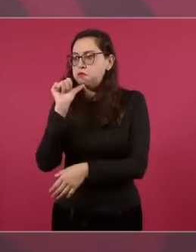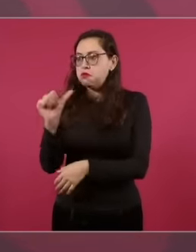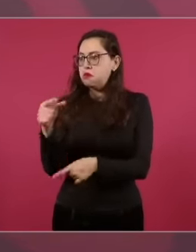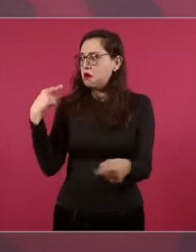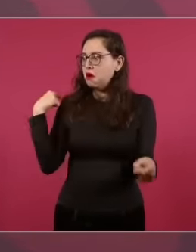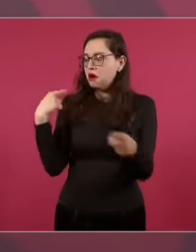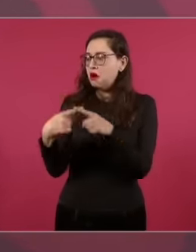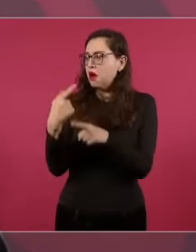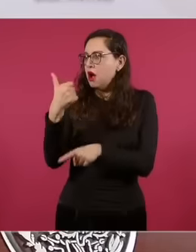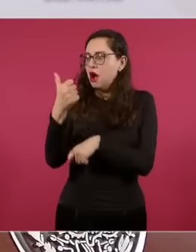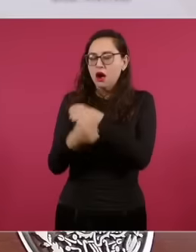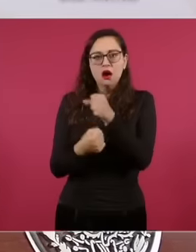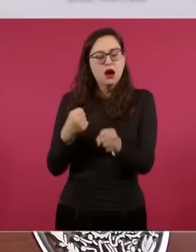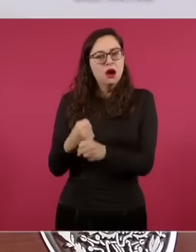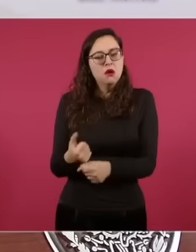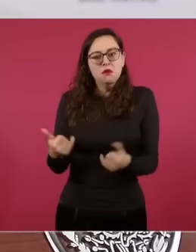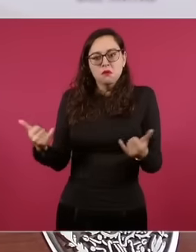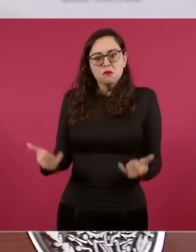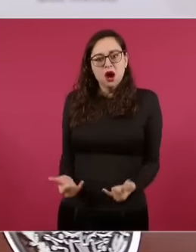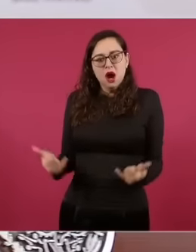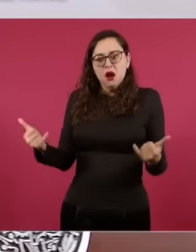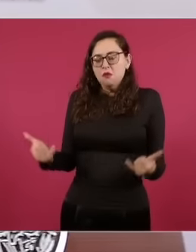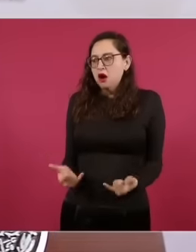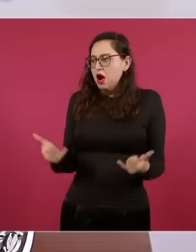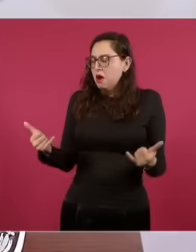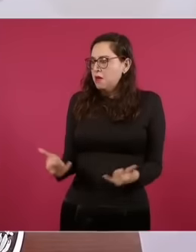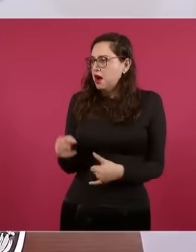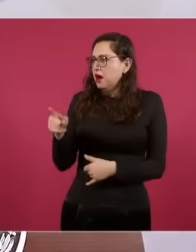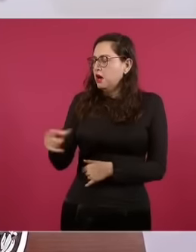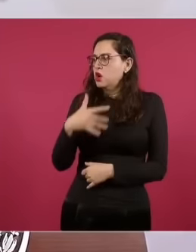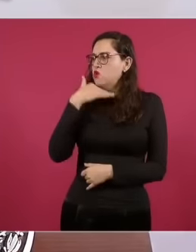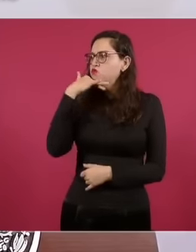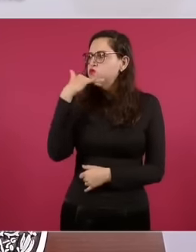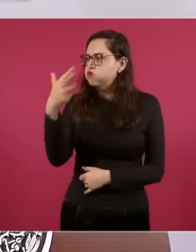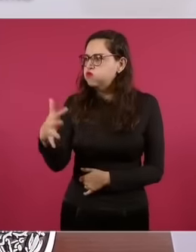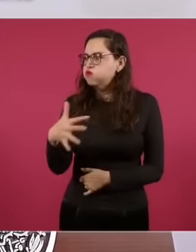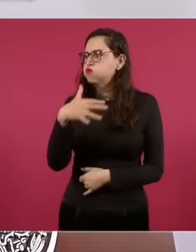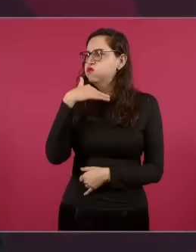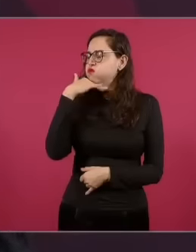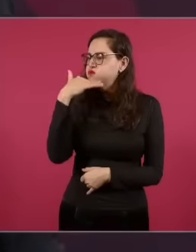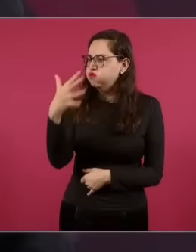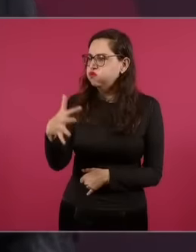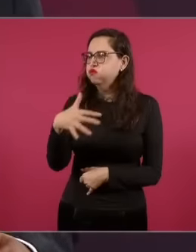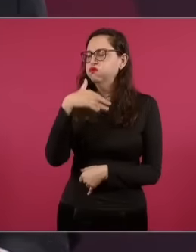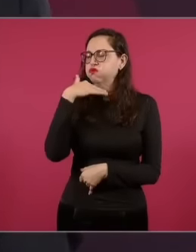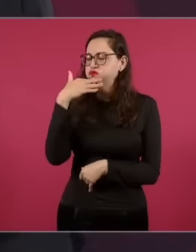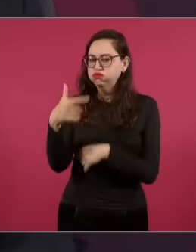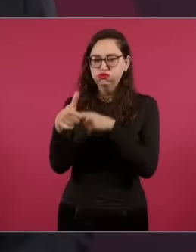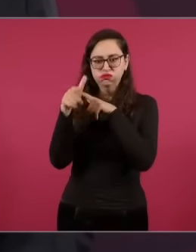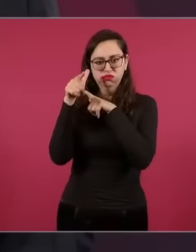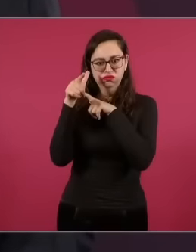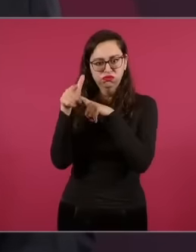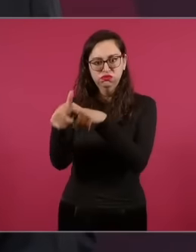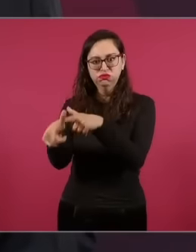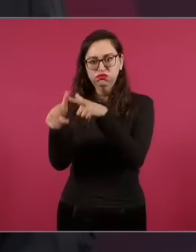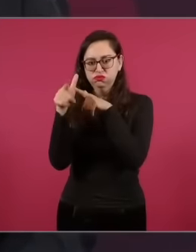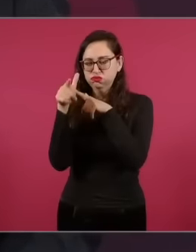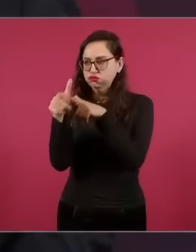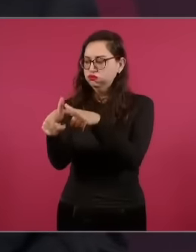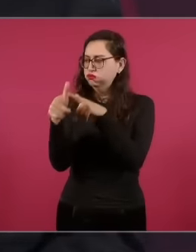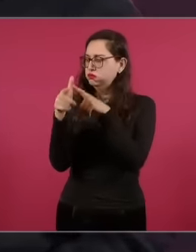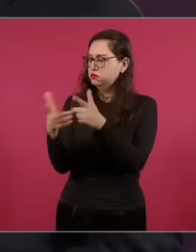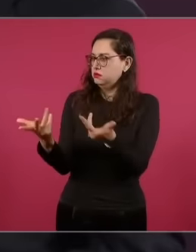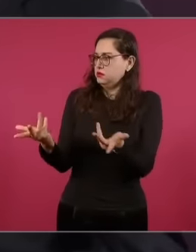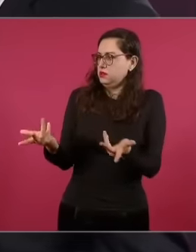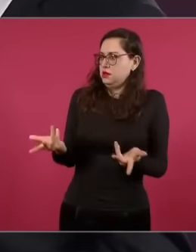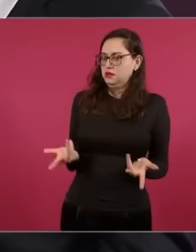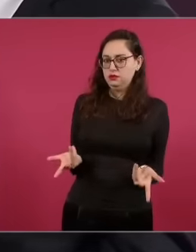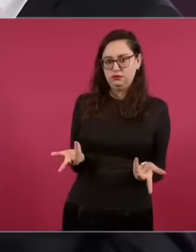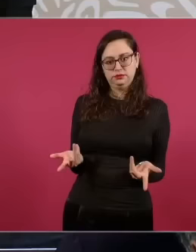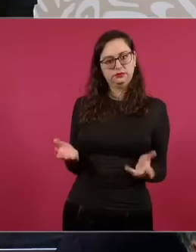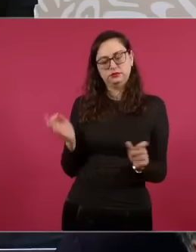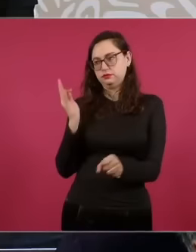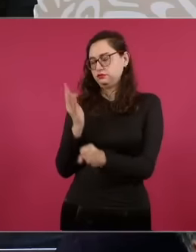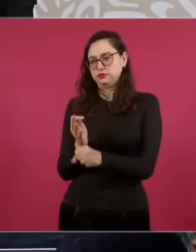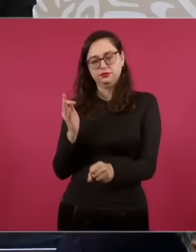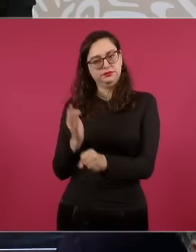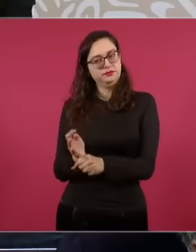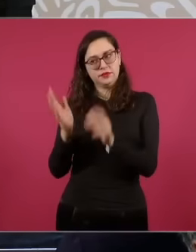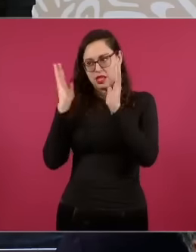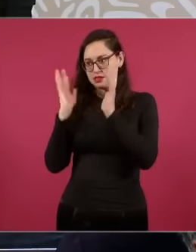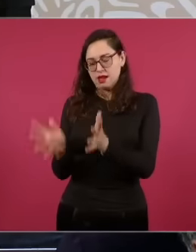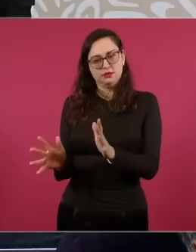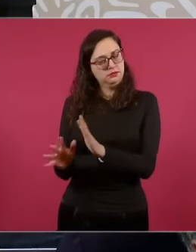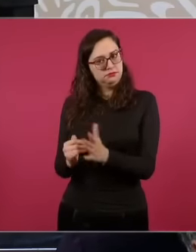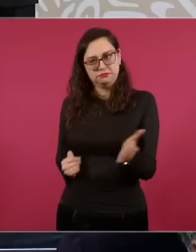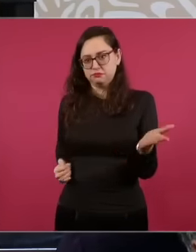there, corruption continued to prevail and we are seeing things like,